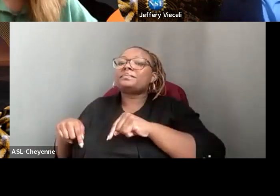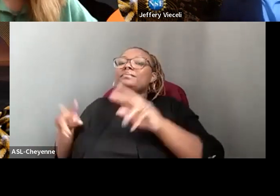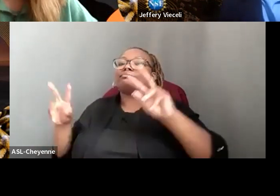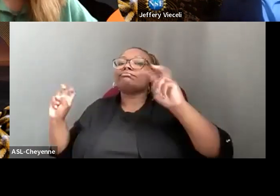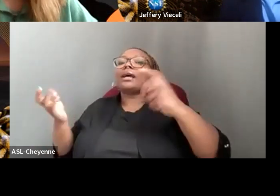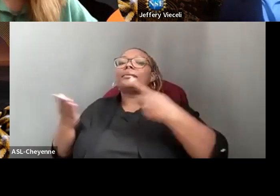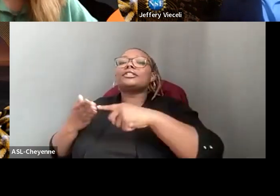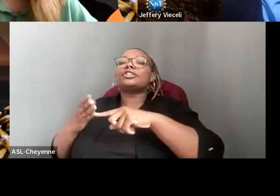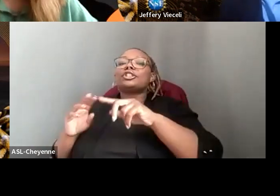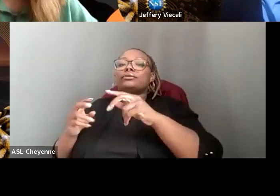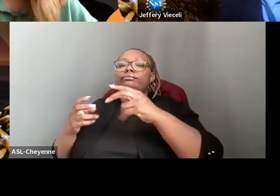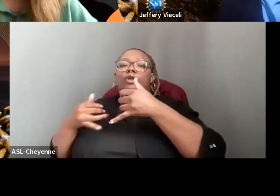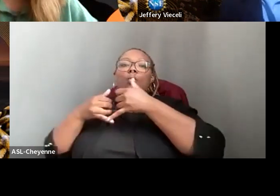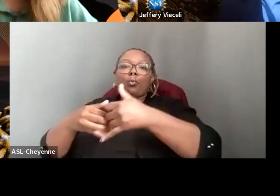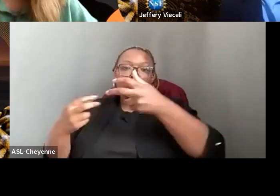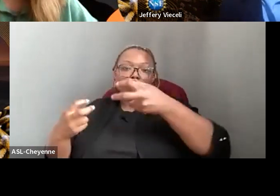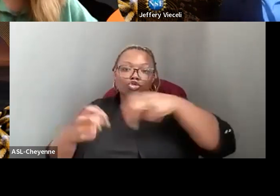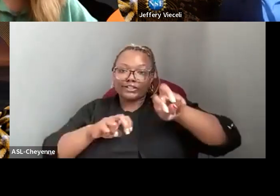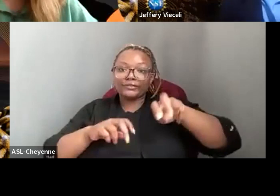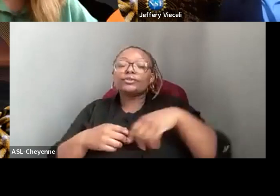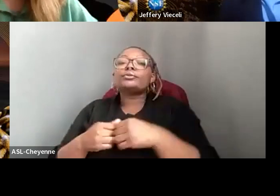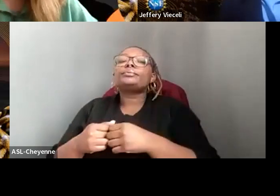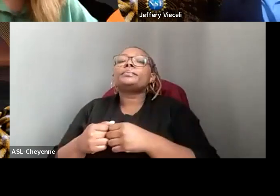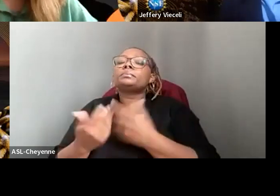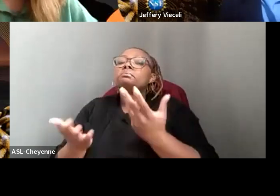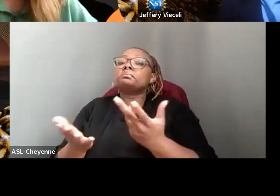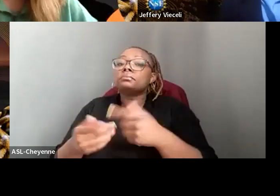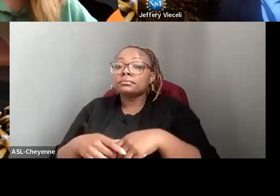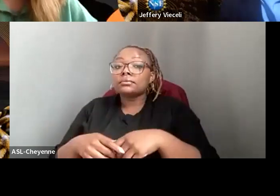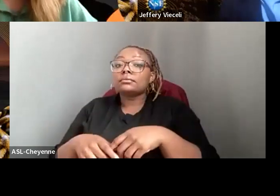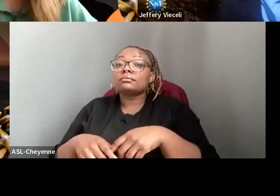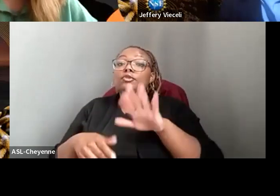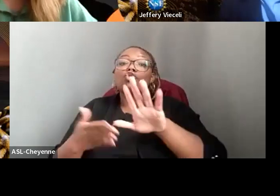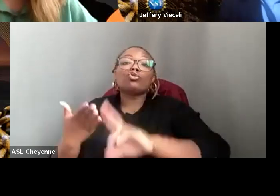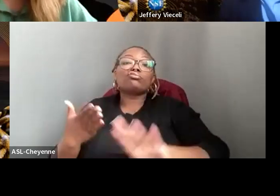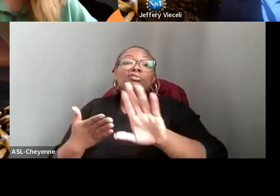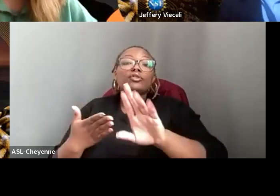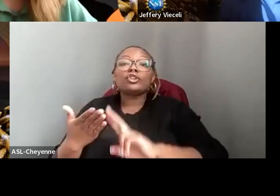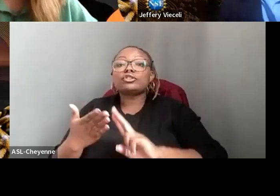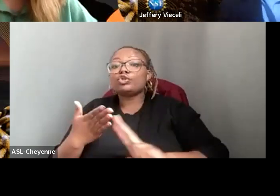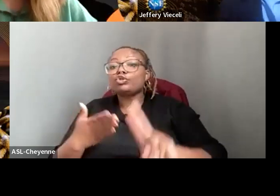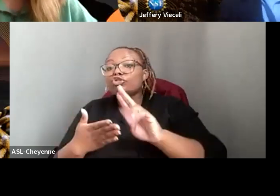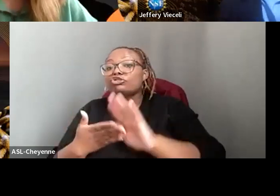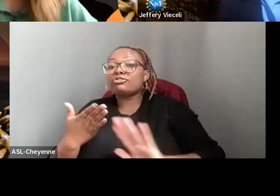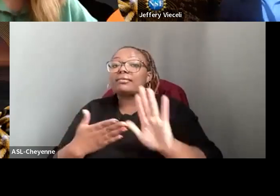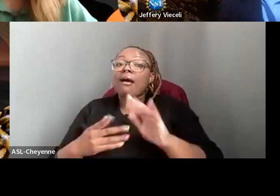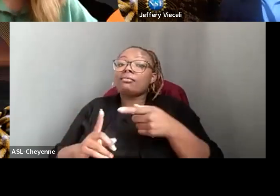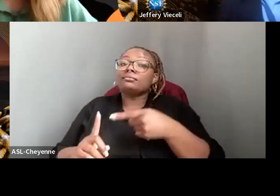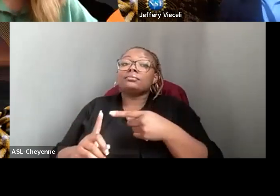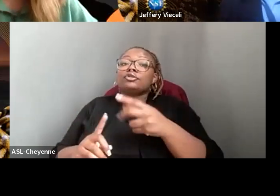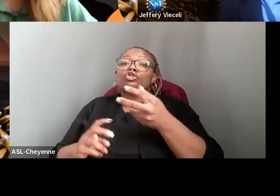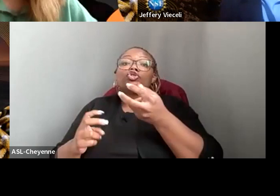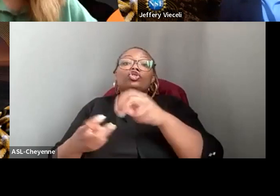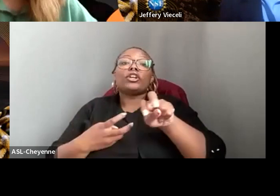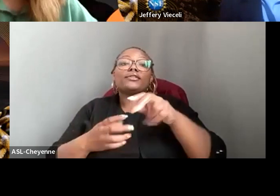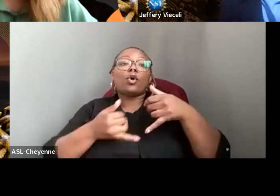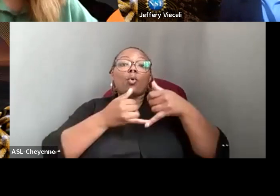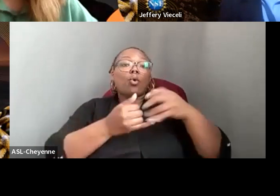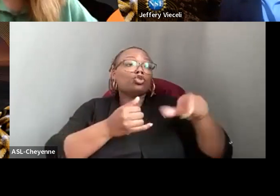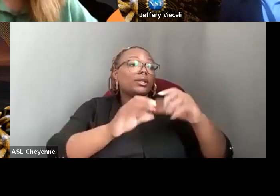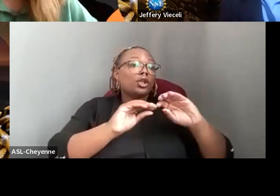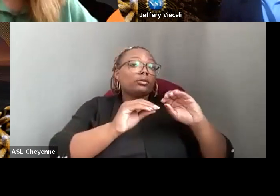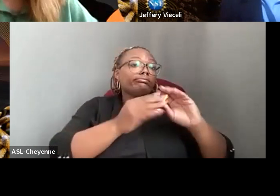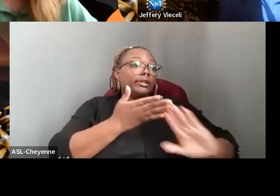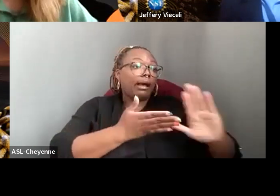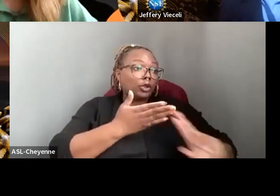So if you are an institution that is basically transferring award to another institution,